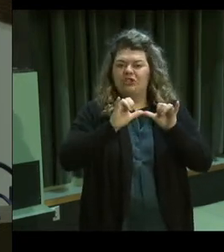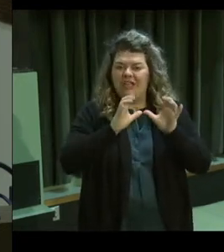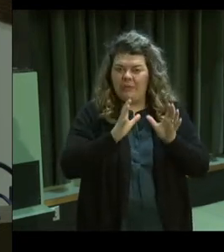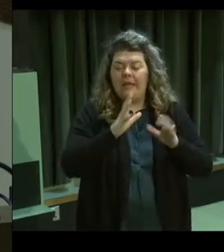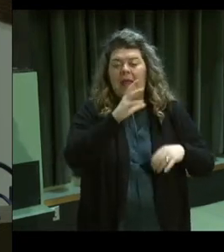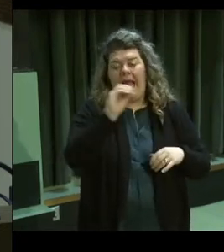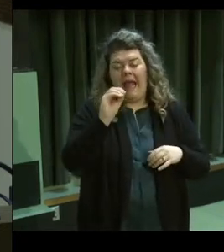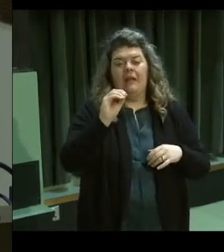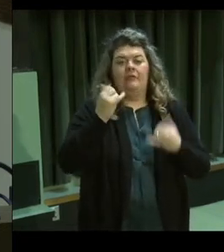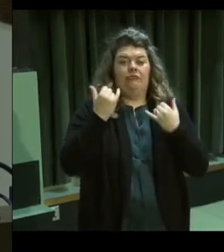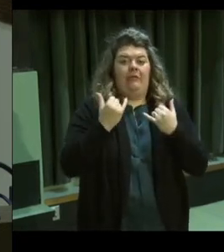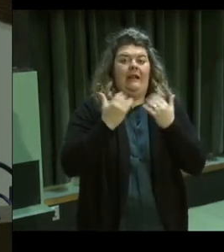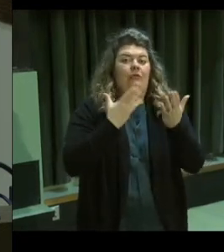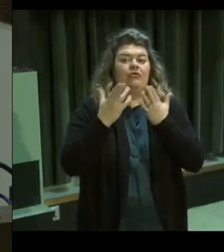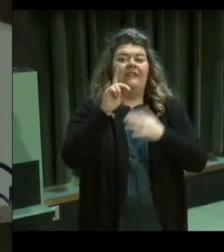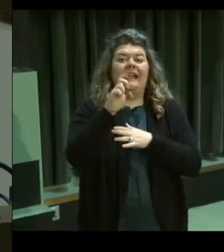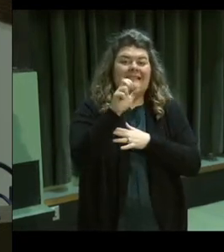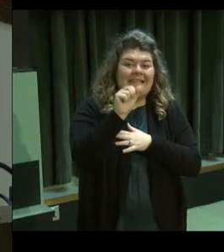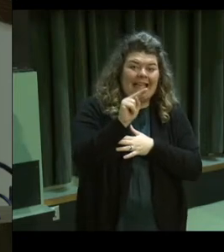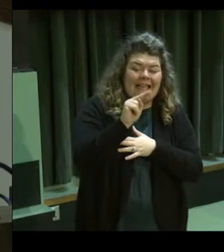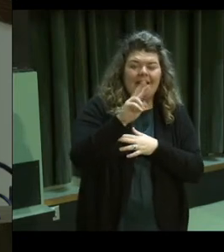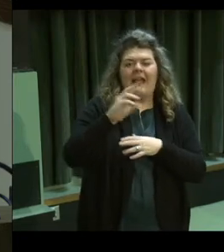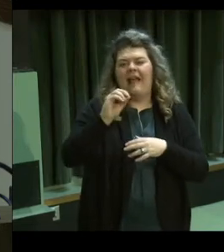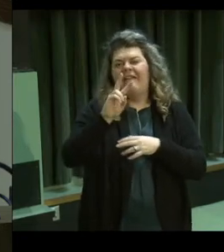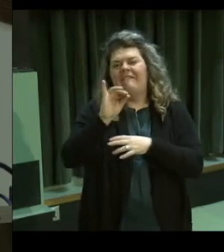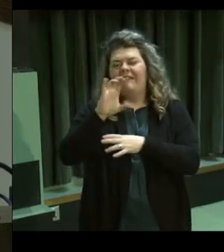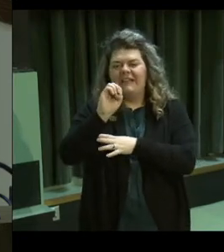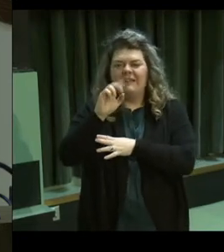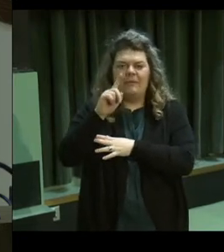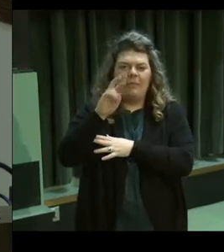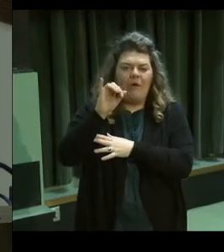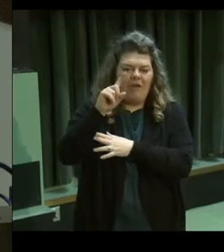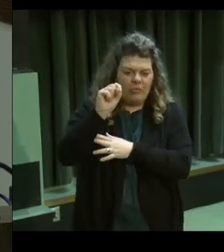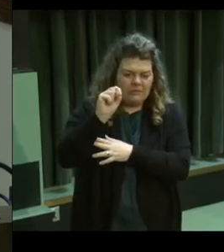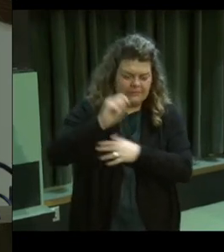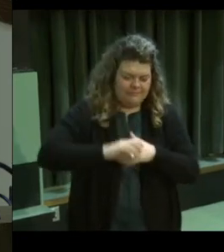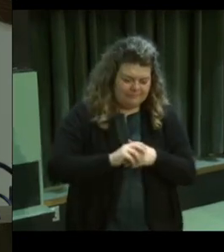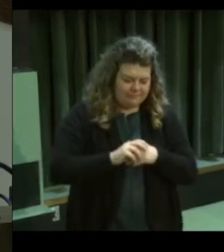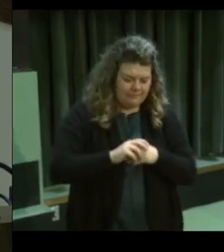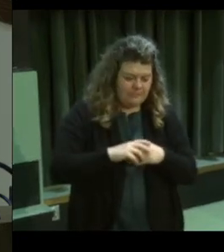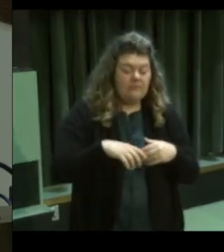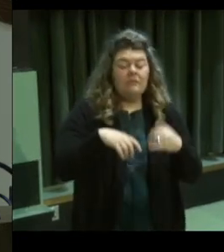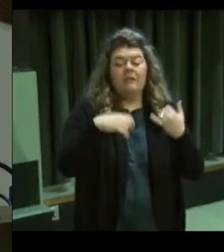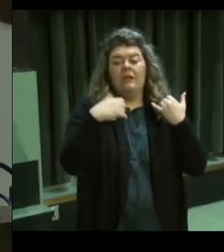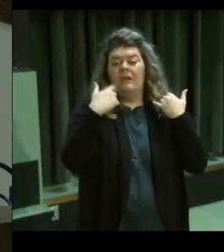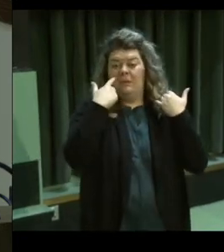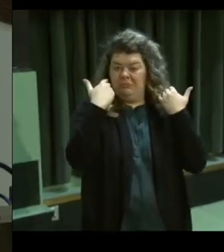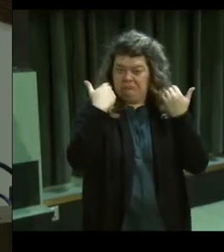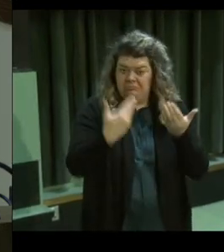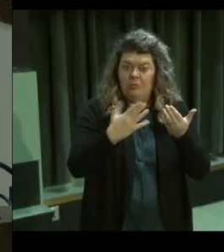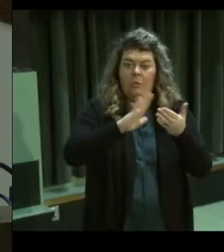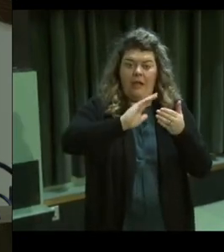serving as dean and vice provost